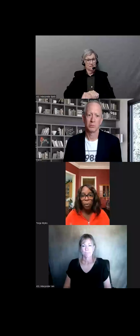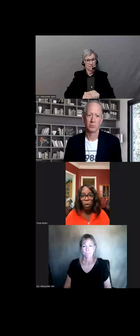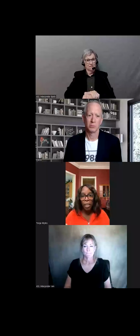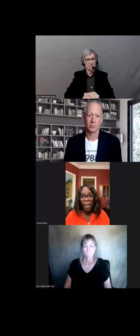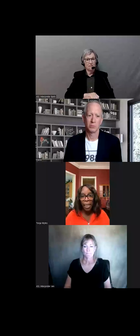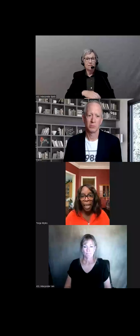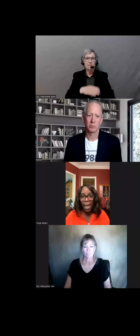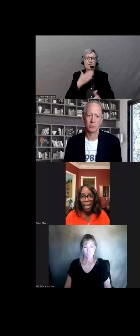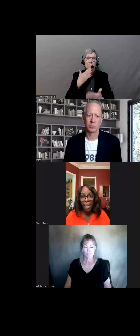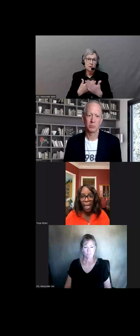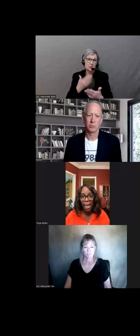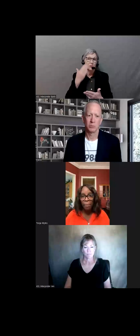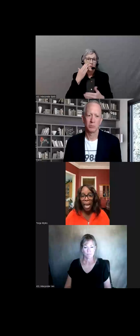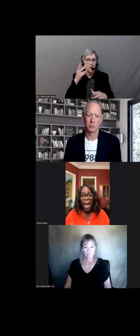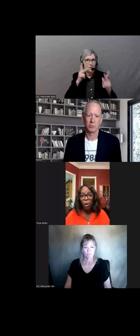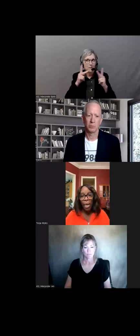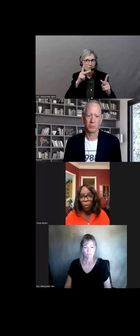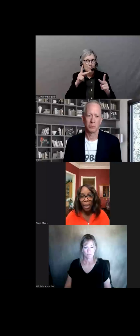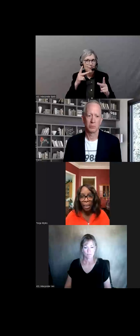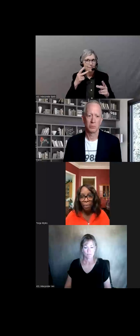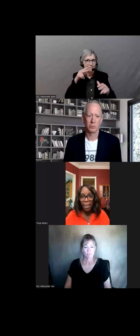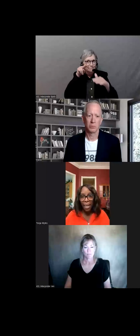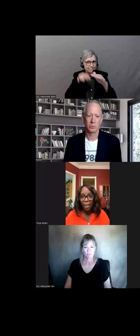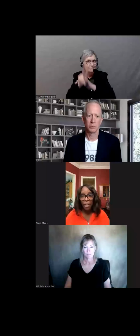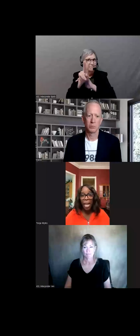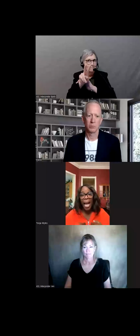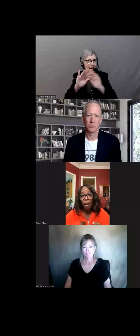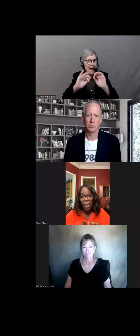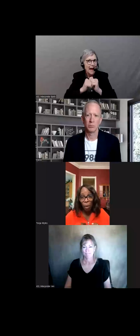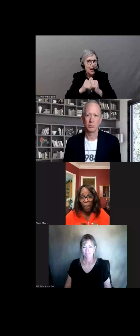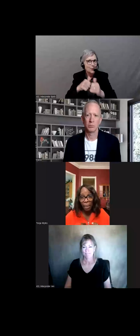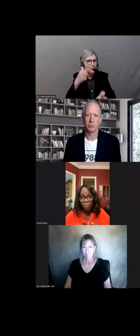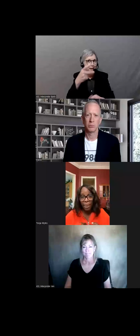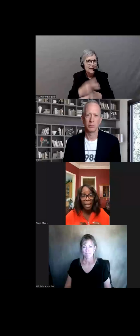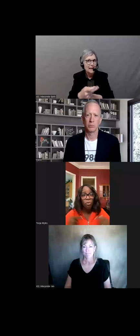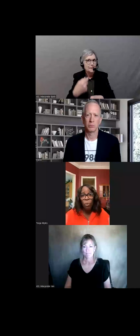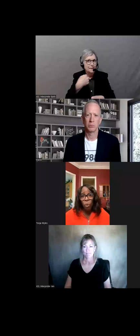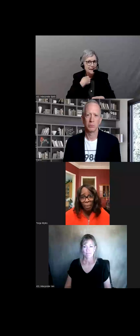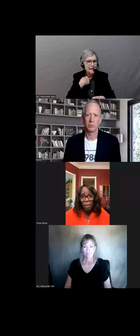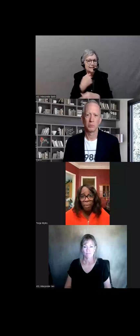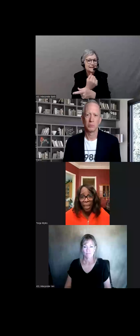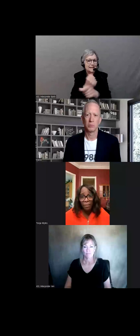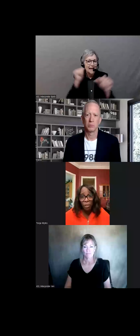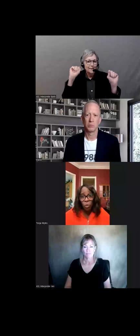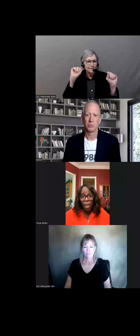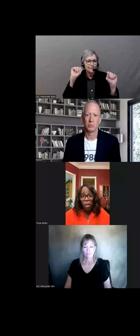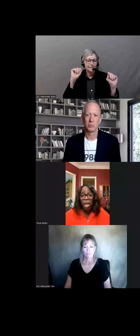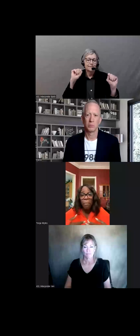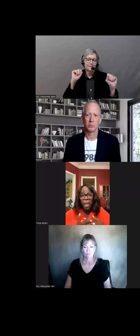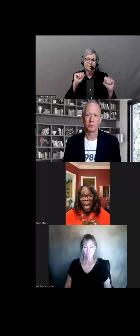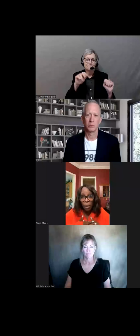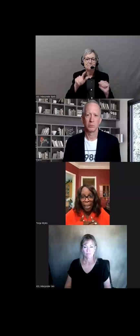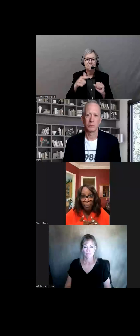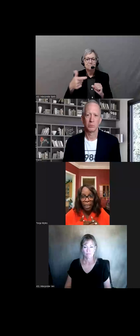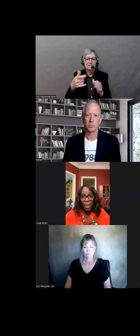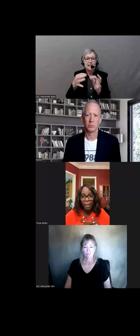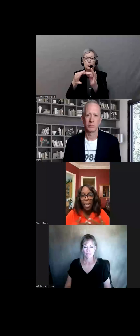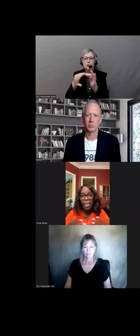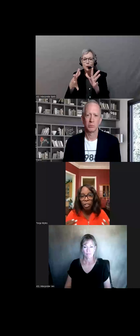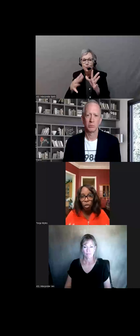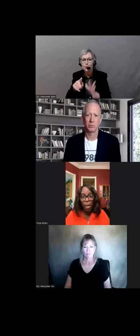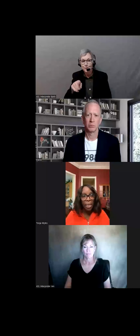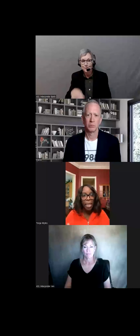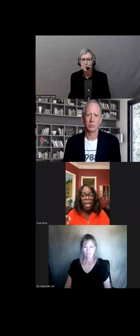HOW YOU ARE THINKING ABOUT KEEPING ME SAFE AND THIS TRAINING